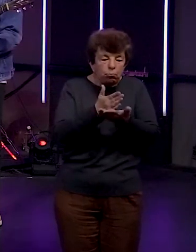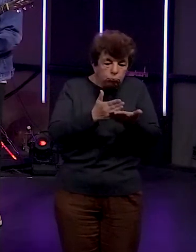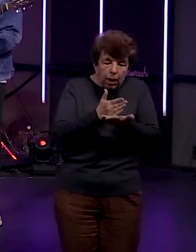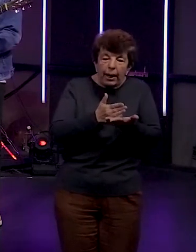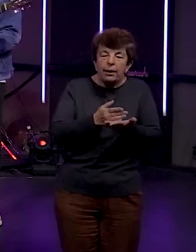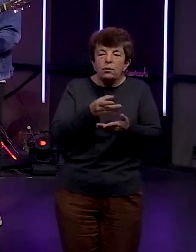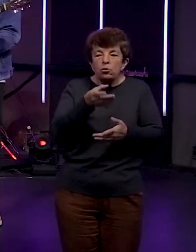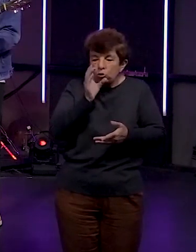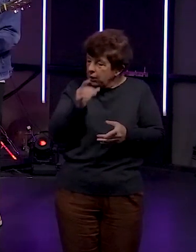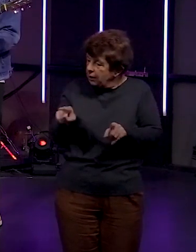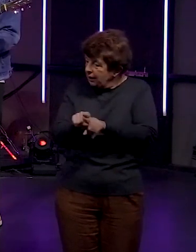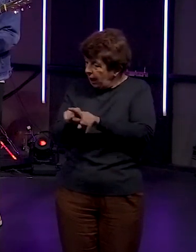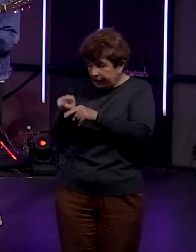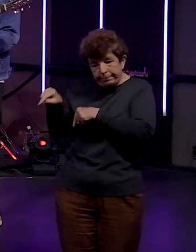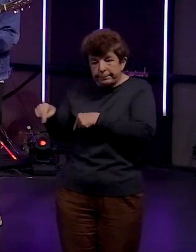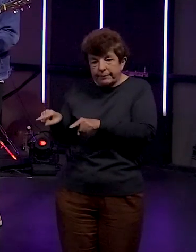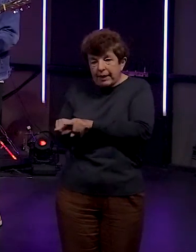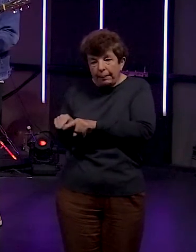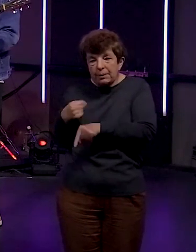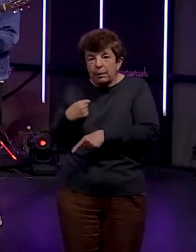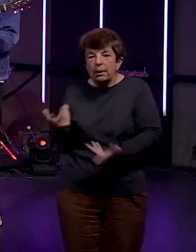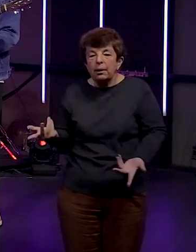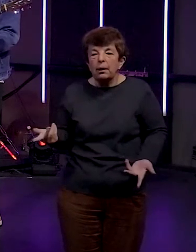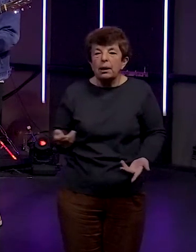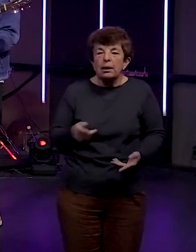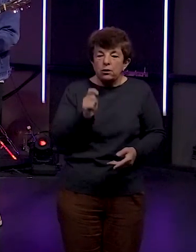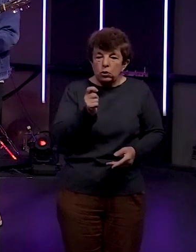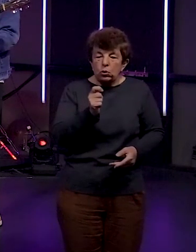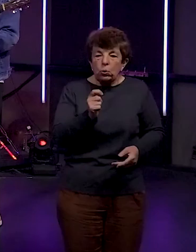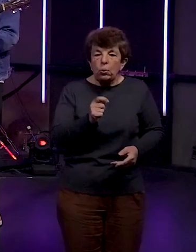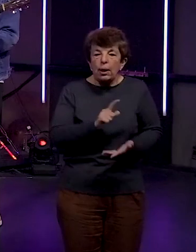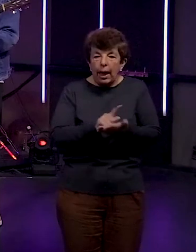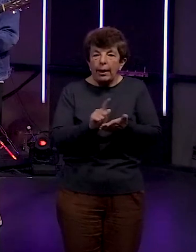juice like I've got here in a little moment later on you'll be able to join